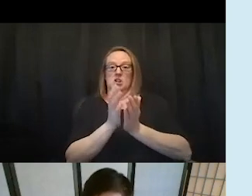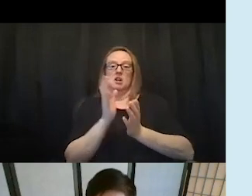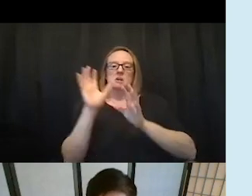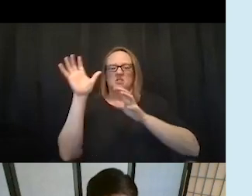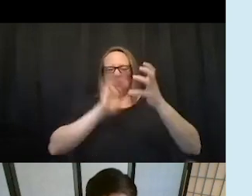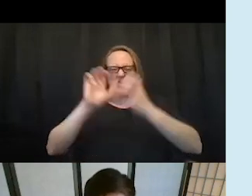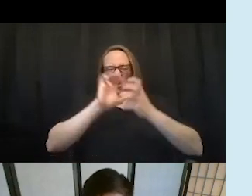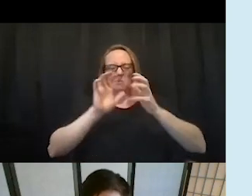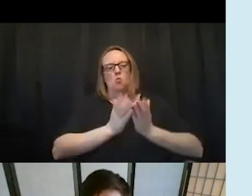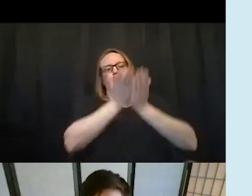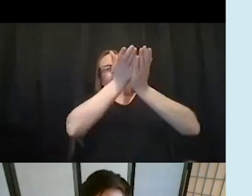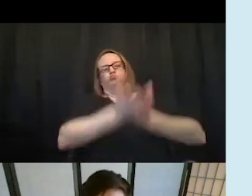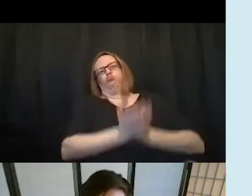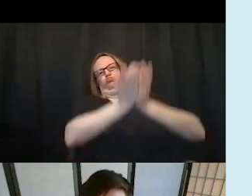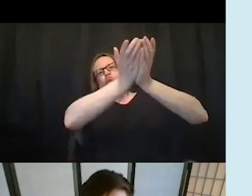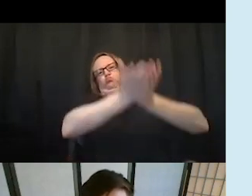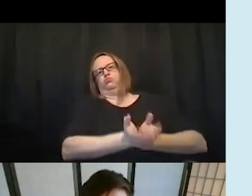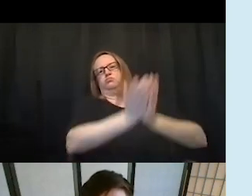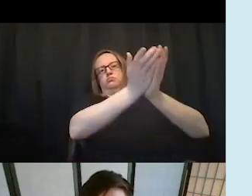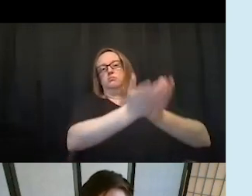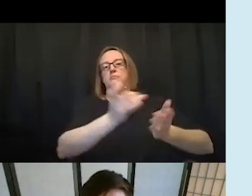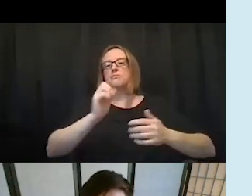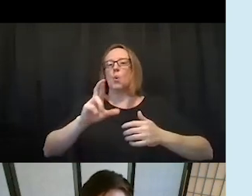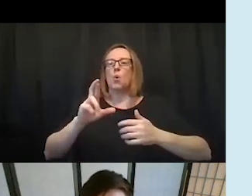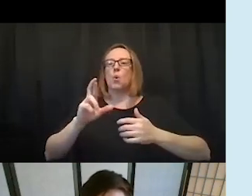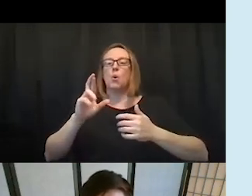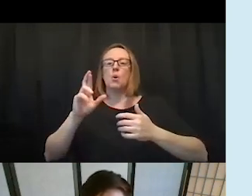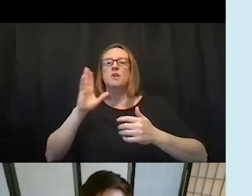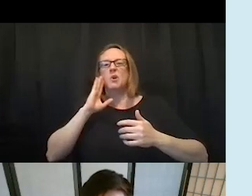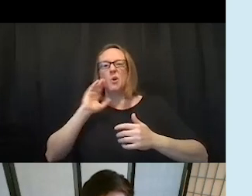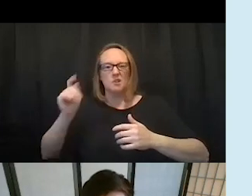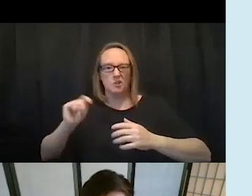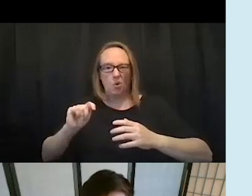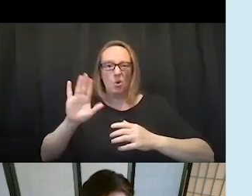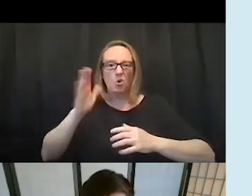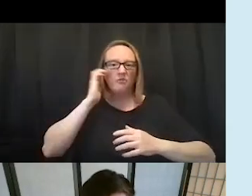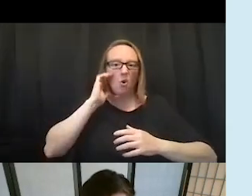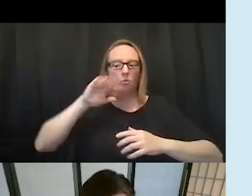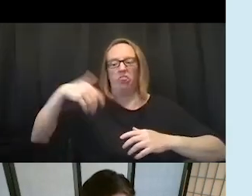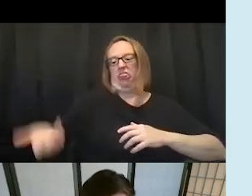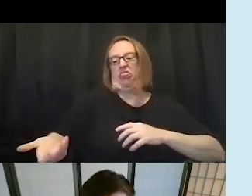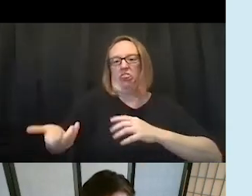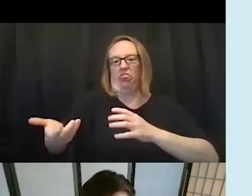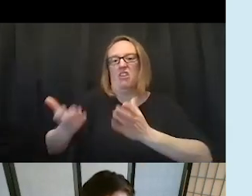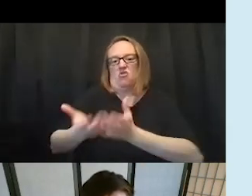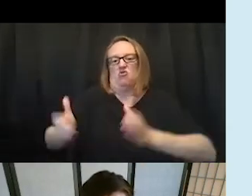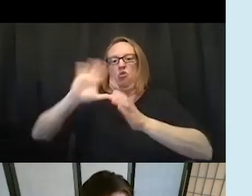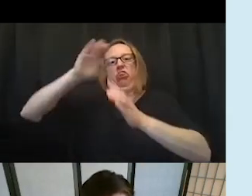the toilet again, so it's basically a way to put words to whatever it is you're observing.